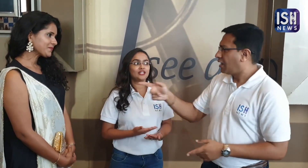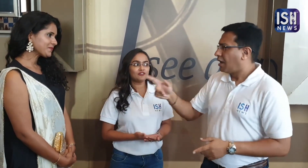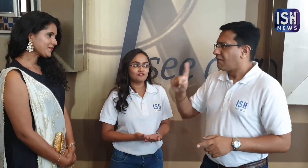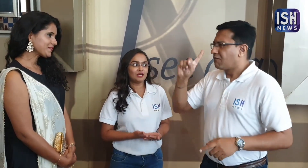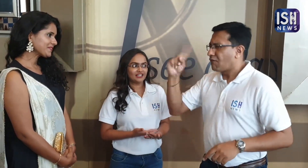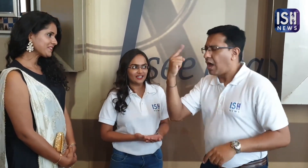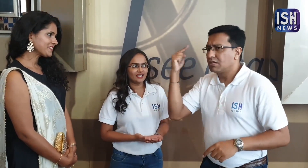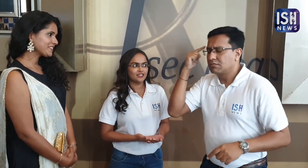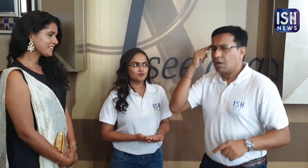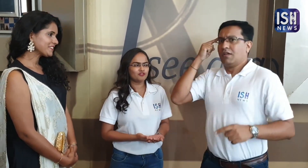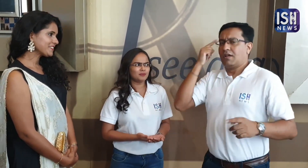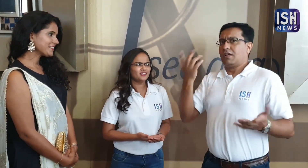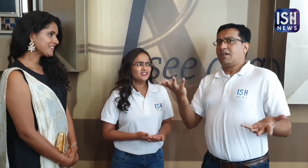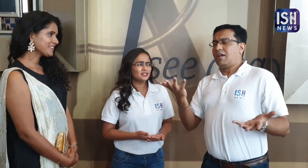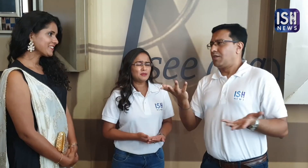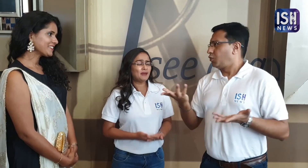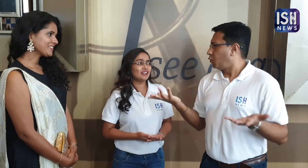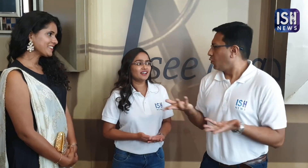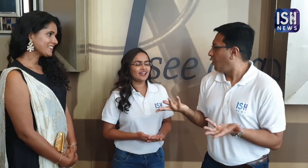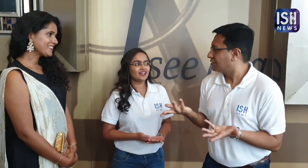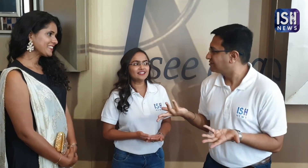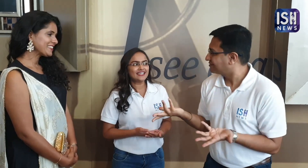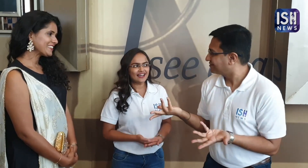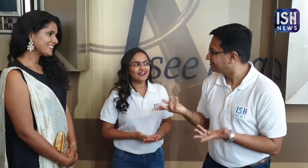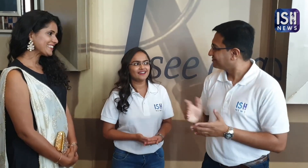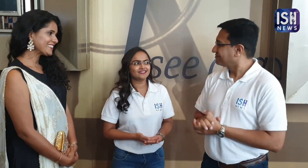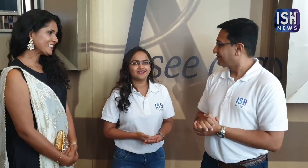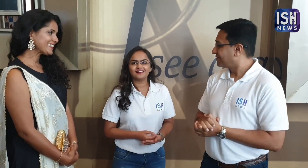what was the first thought in your mind?